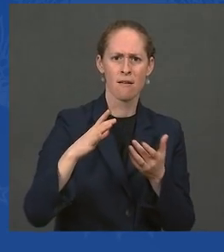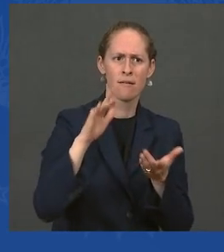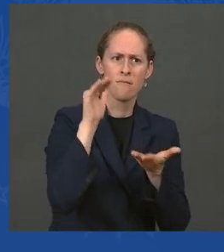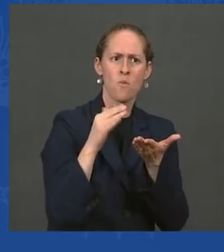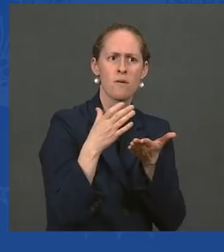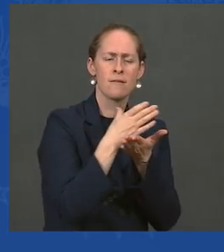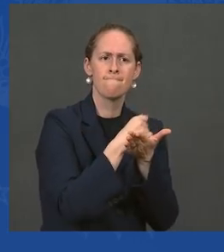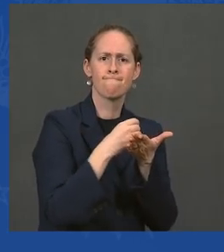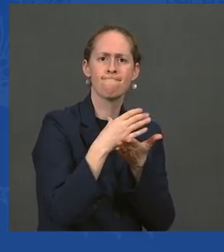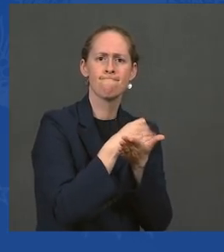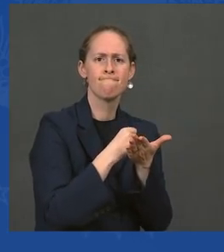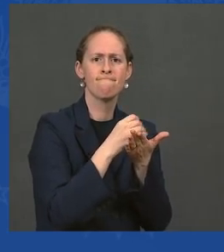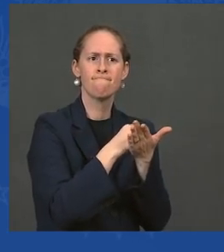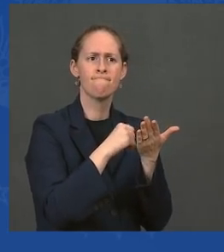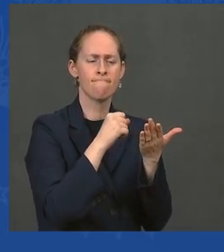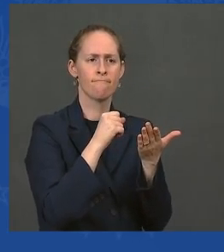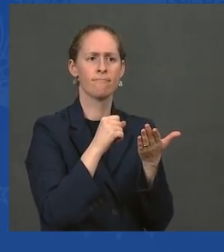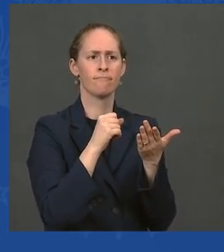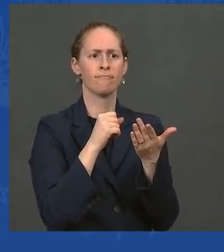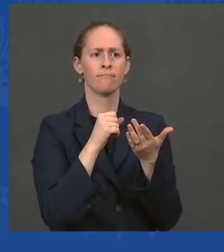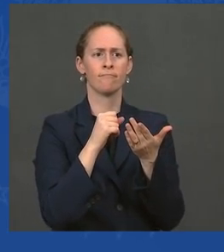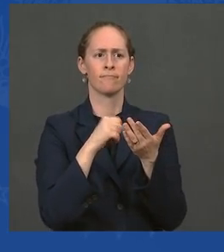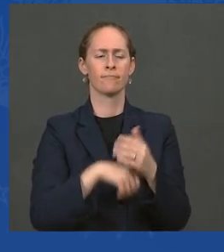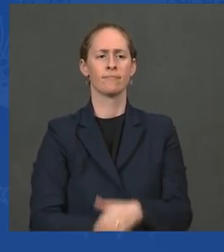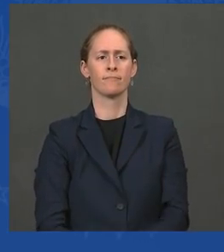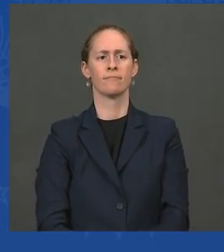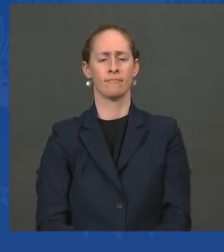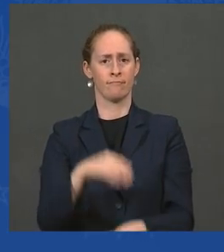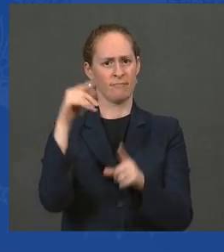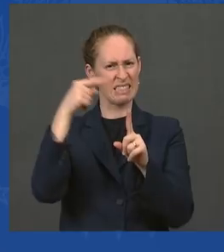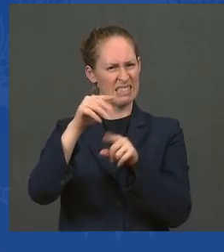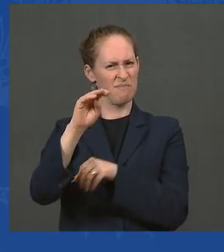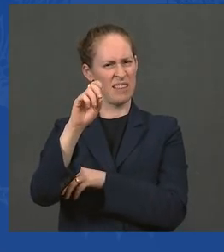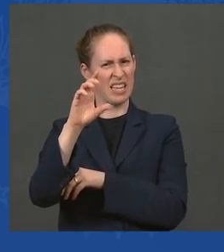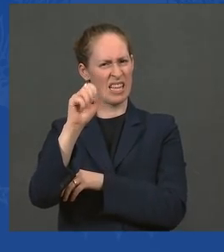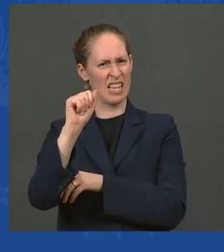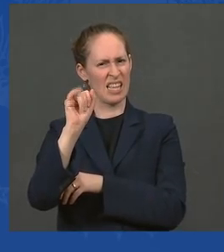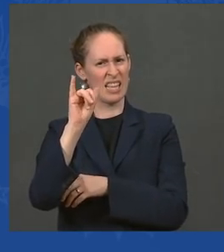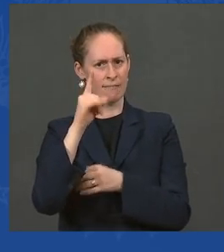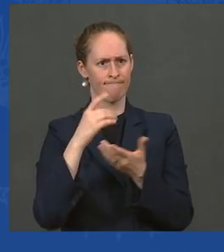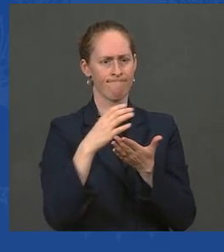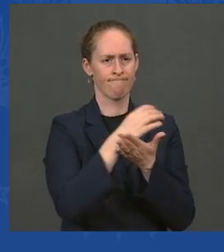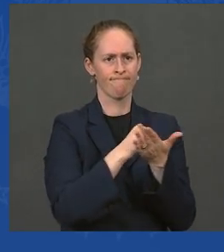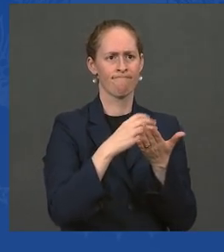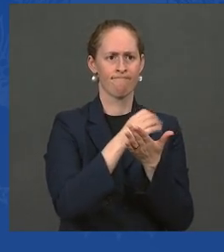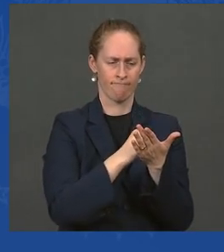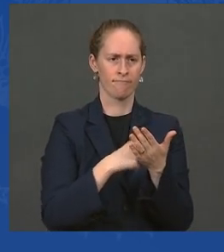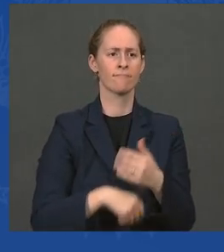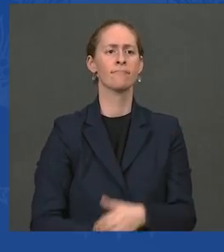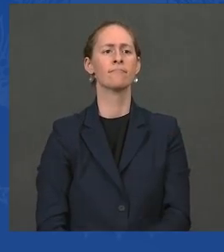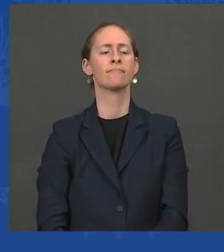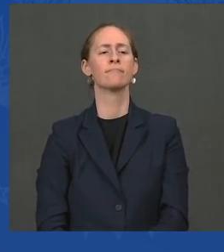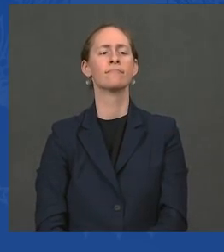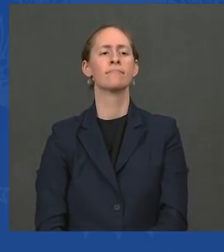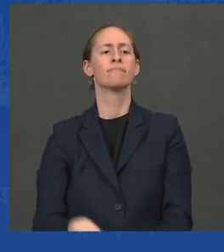"Medicaid" not "Medicare." Medicaid. There are 820,000 seniors, people with --